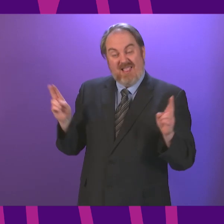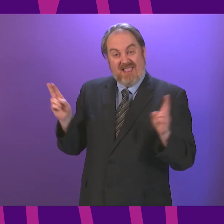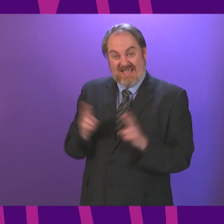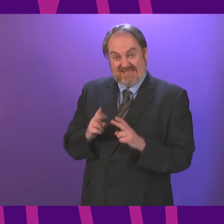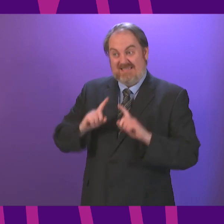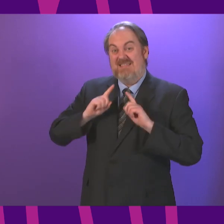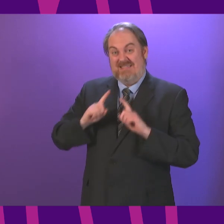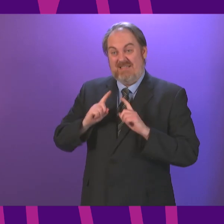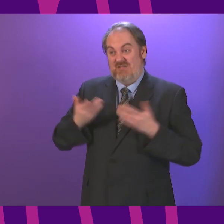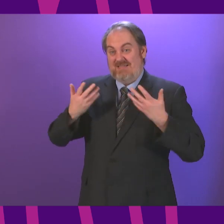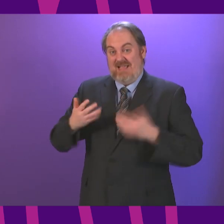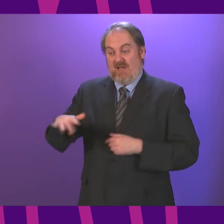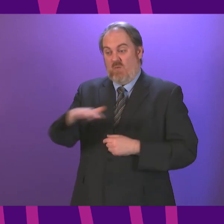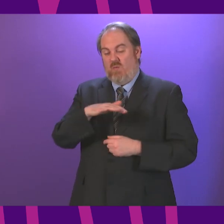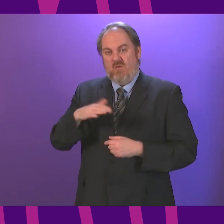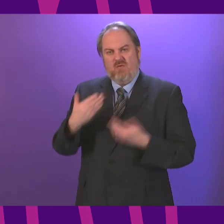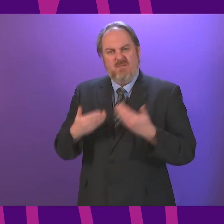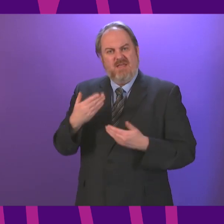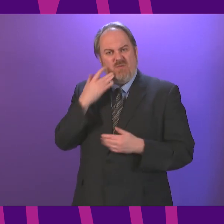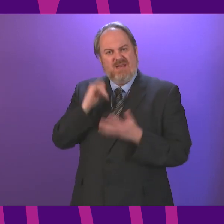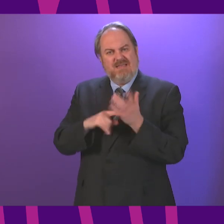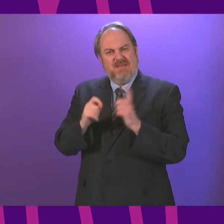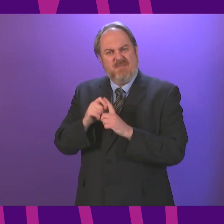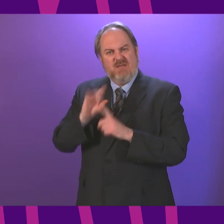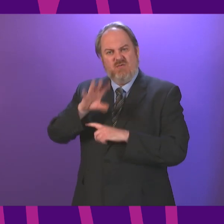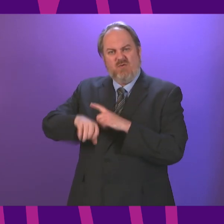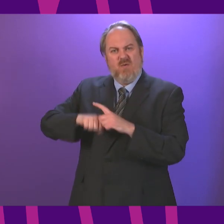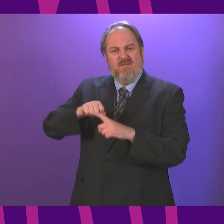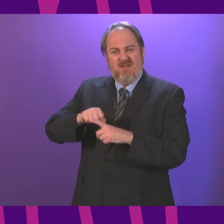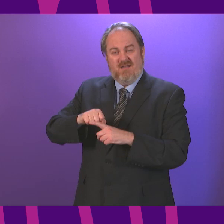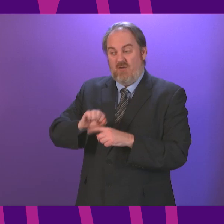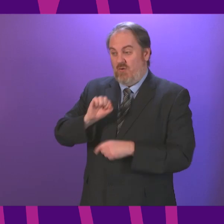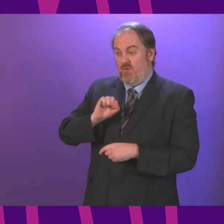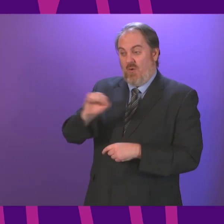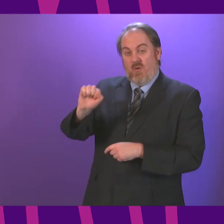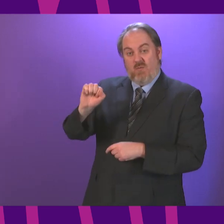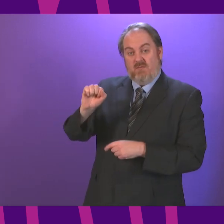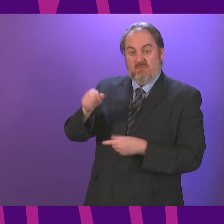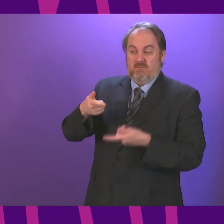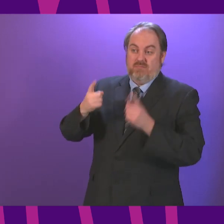Party took office. A leading architect of the SNP’s own curriculum reform concluded